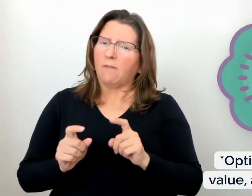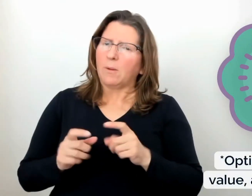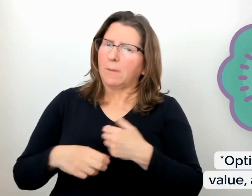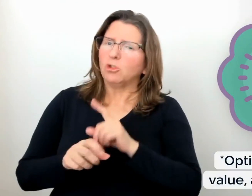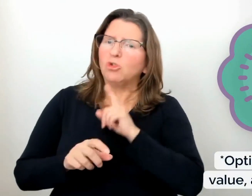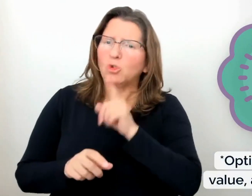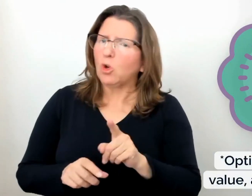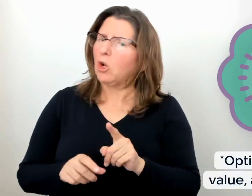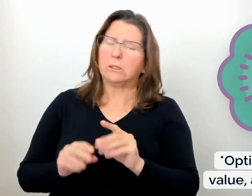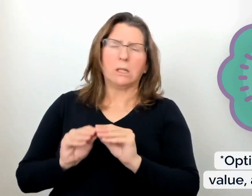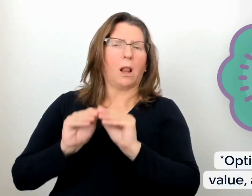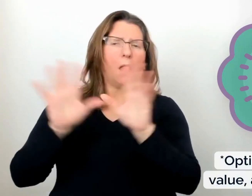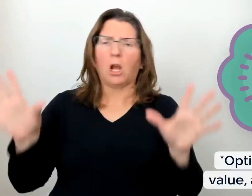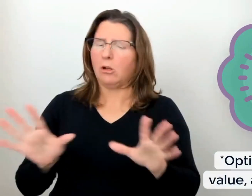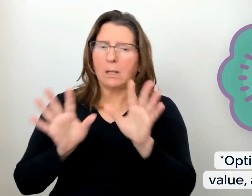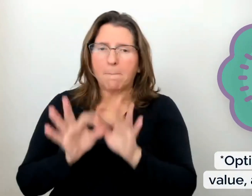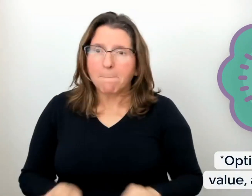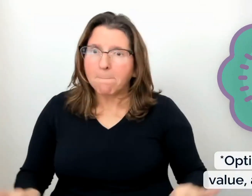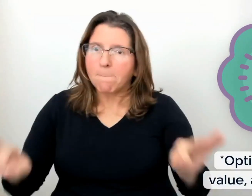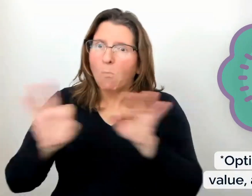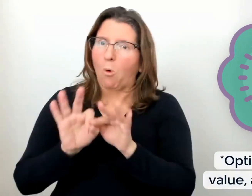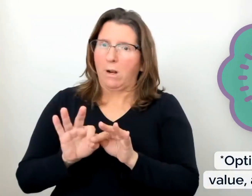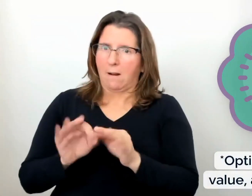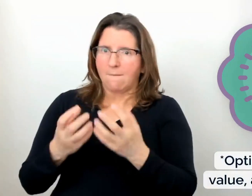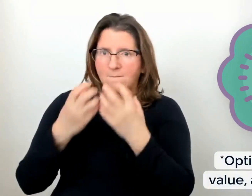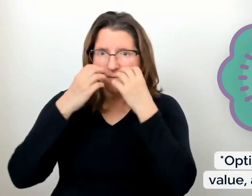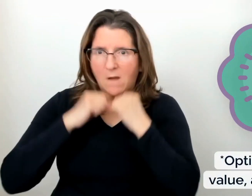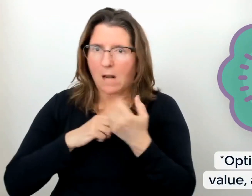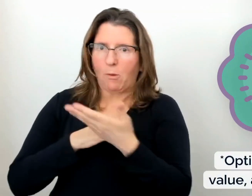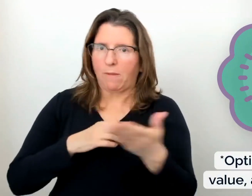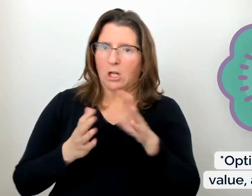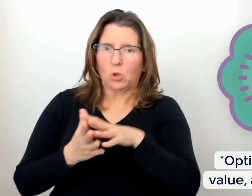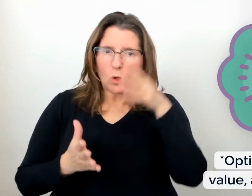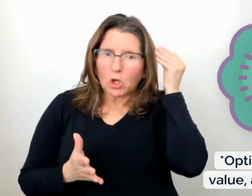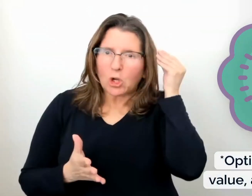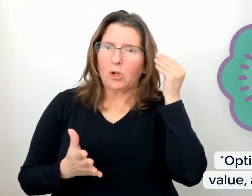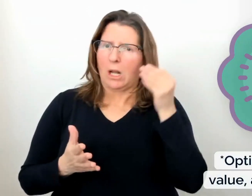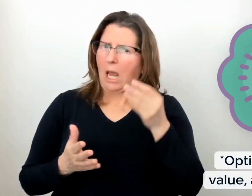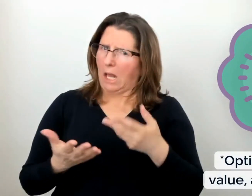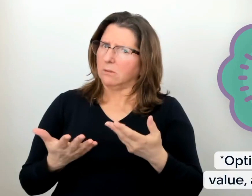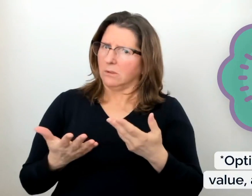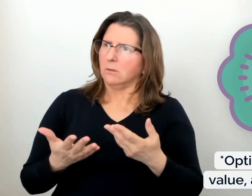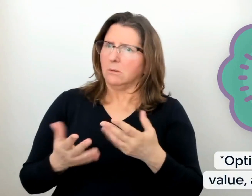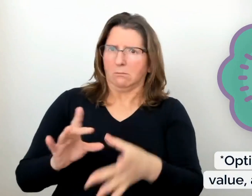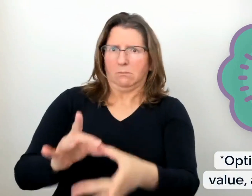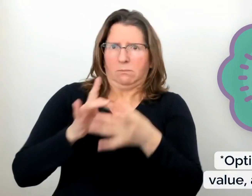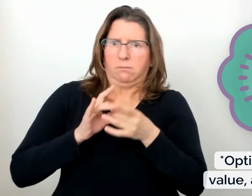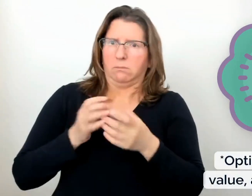You'll need to clearly communicate the relevance, authenticity and value of the content to be learned,